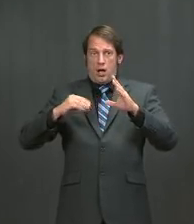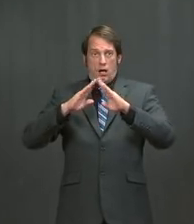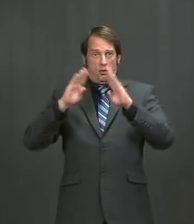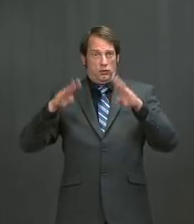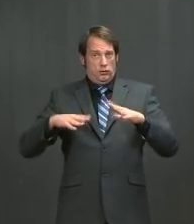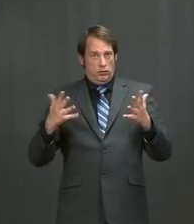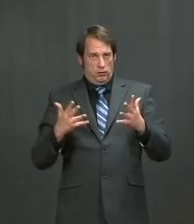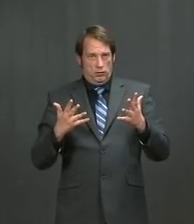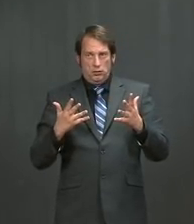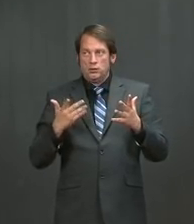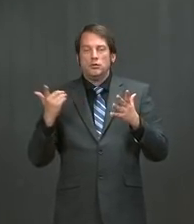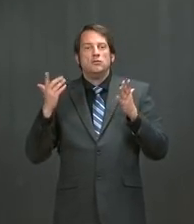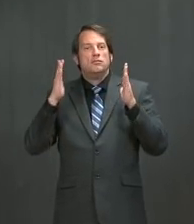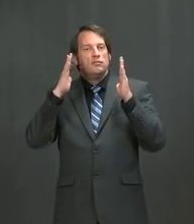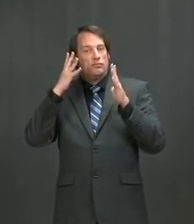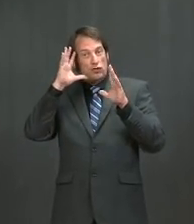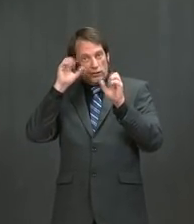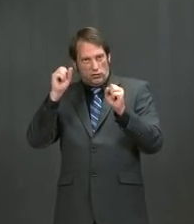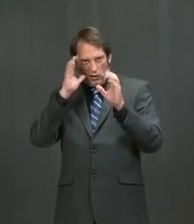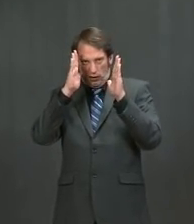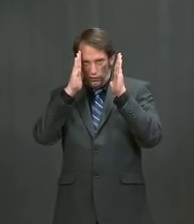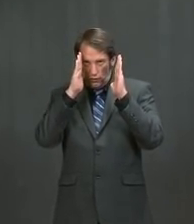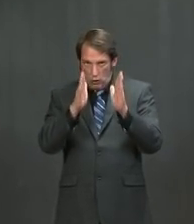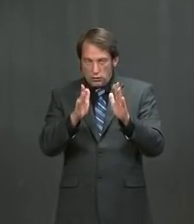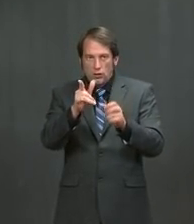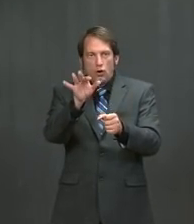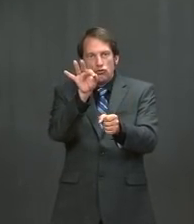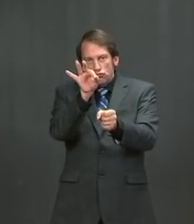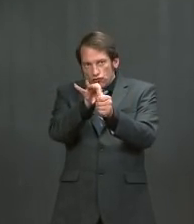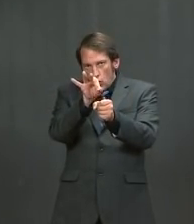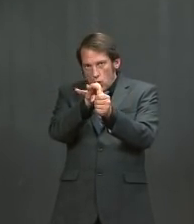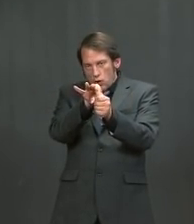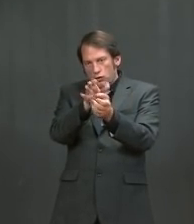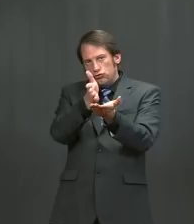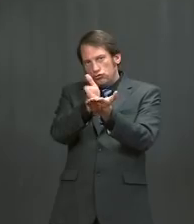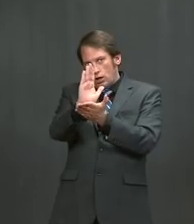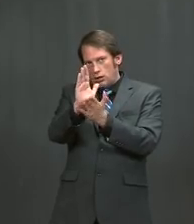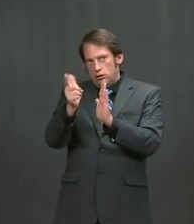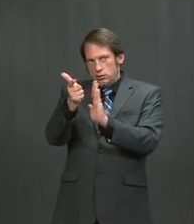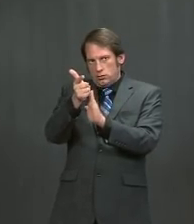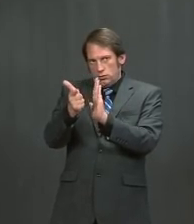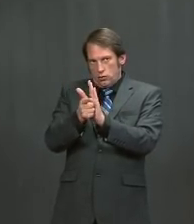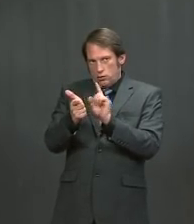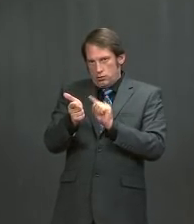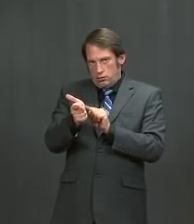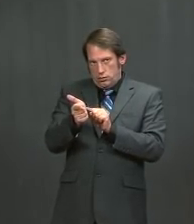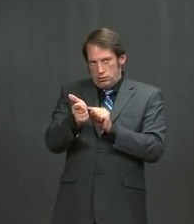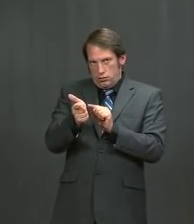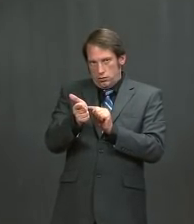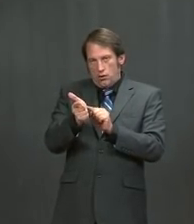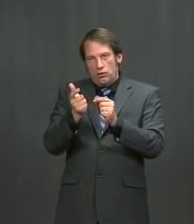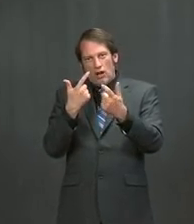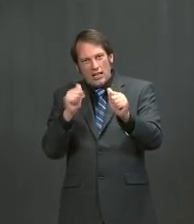which is voting rights legislation, continuing to voice and advocate for the need to make it easier,